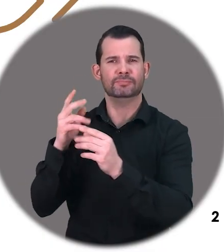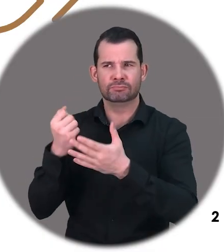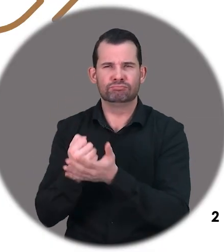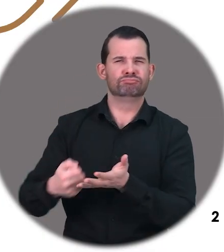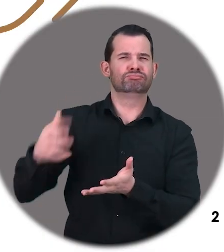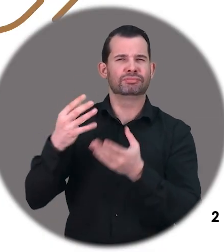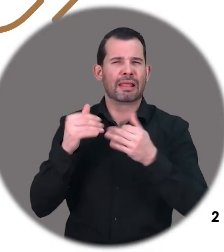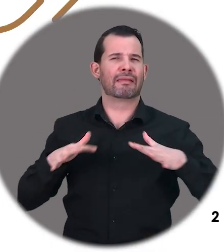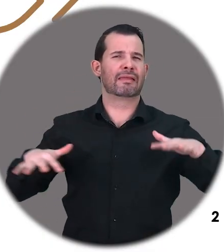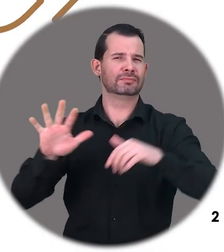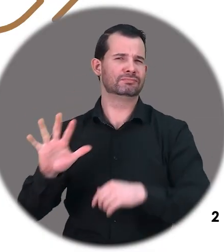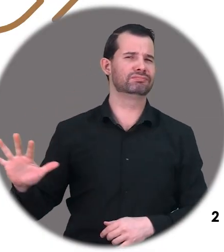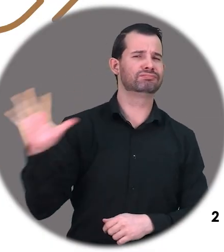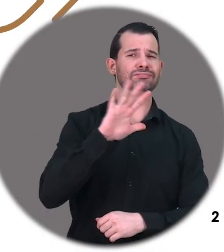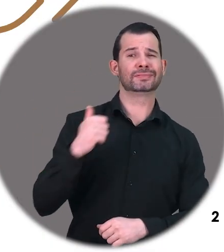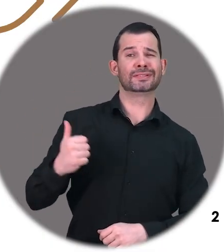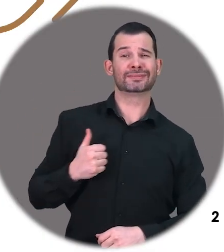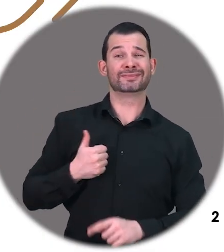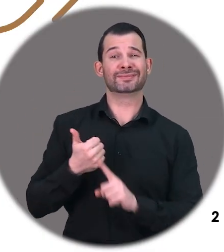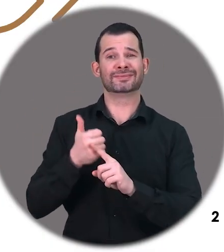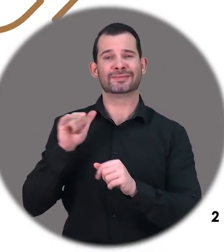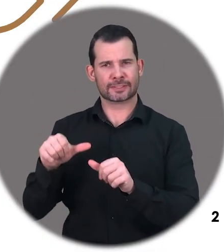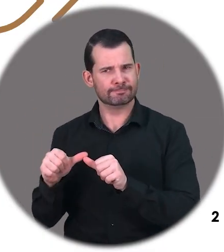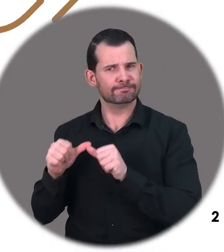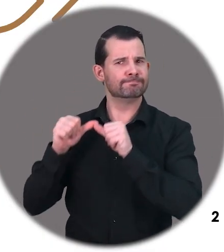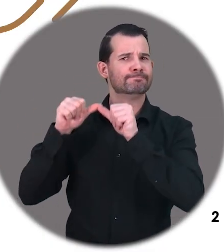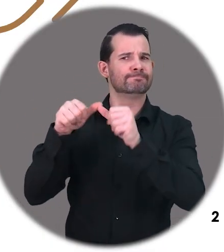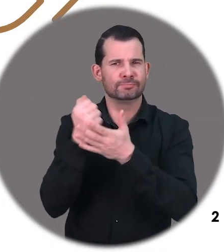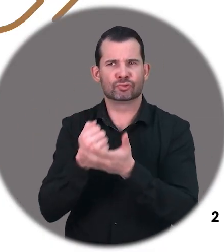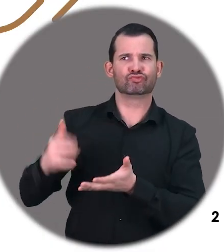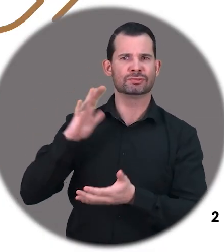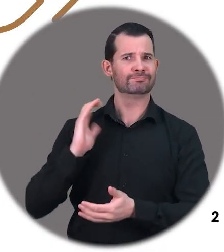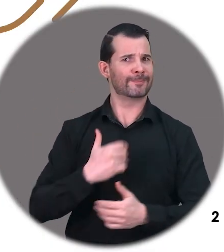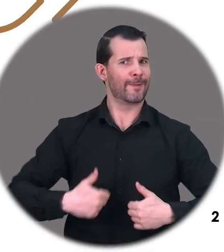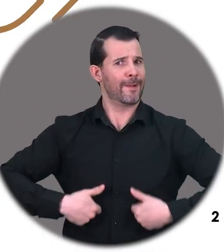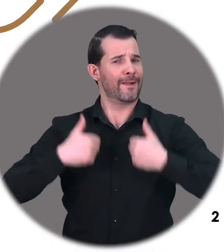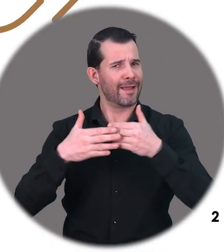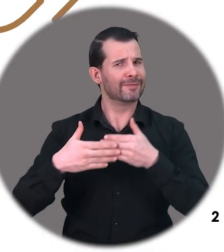the prosperous lands across the nation that sustain us and enrich our lives.